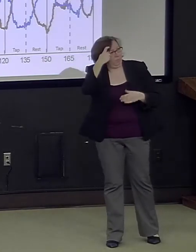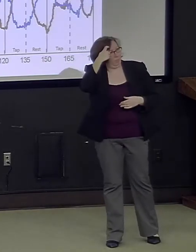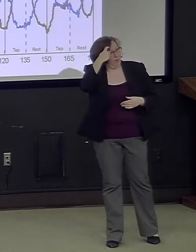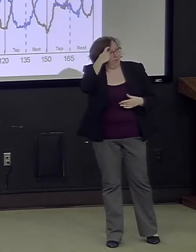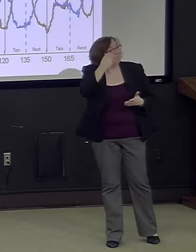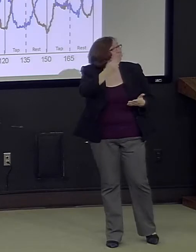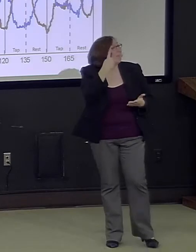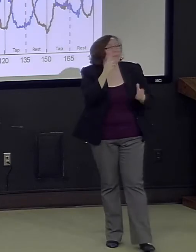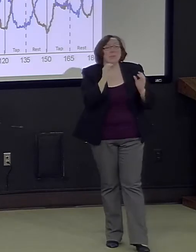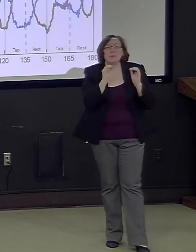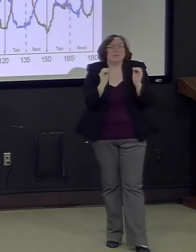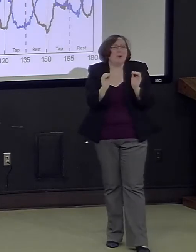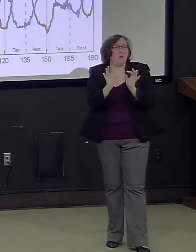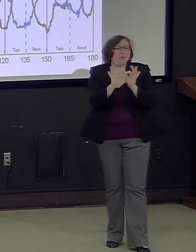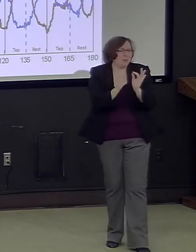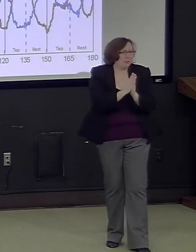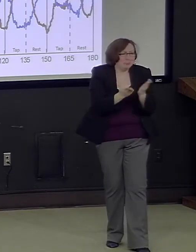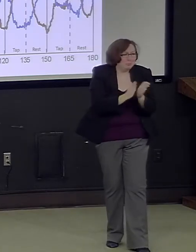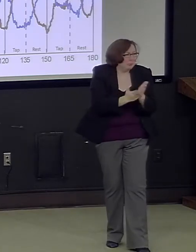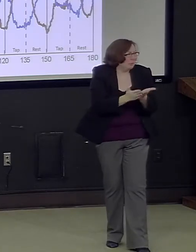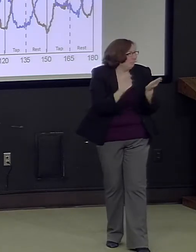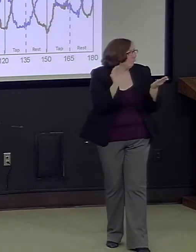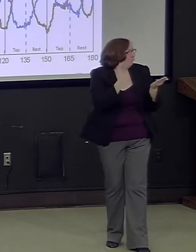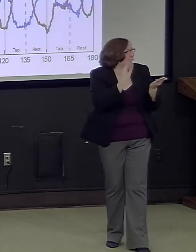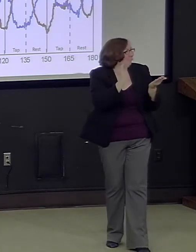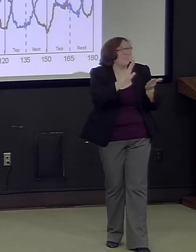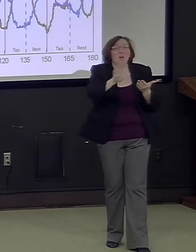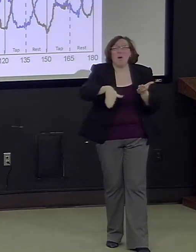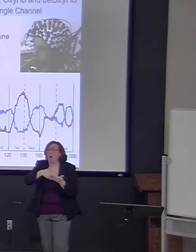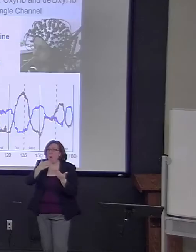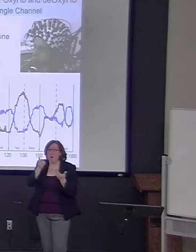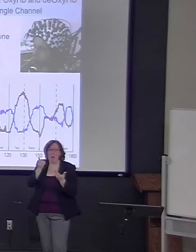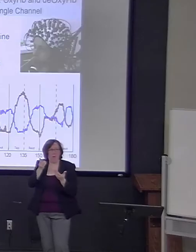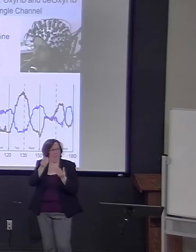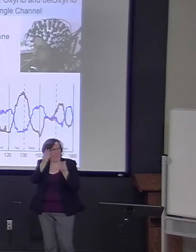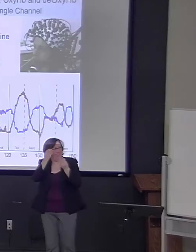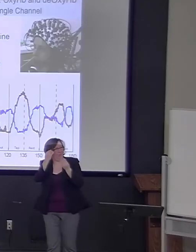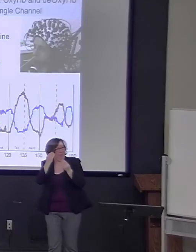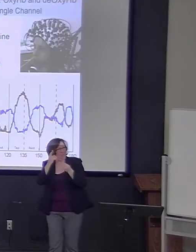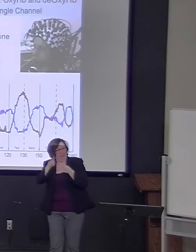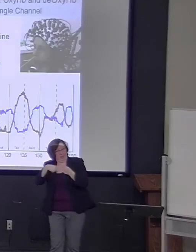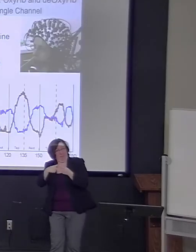All of the information that we have about the brain comes from signals that look just like this.